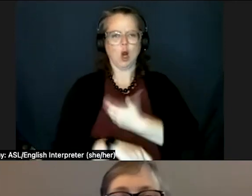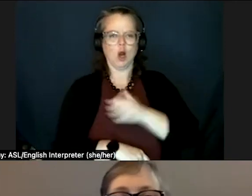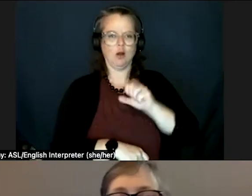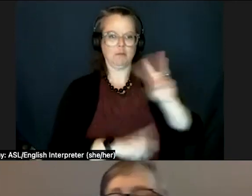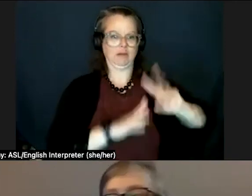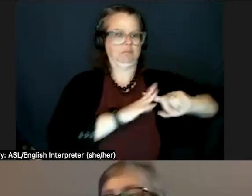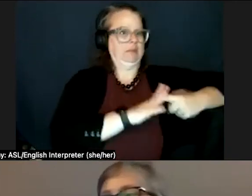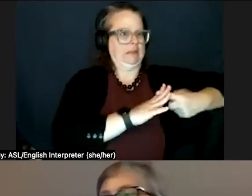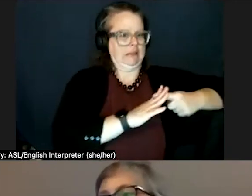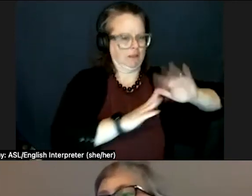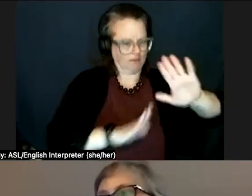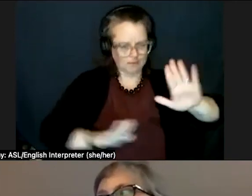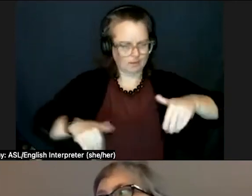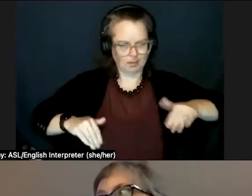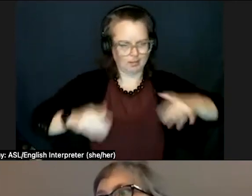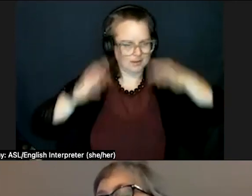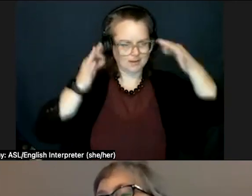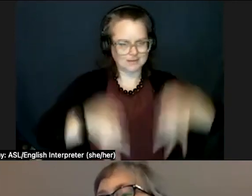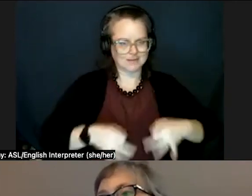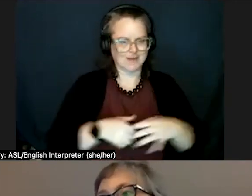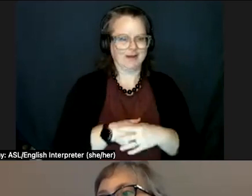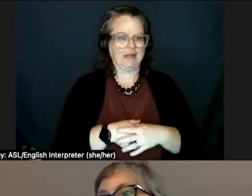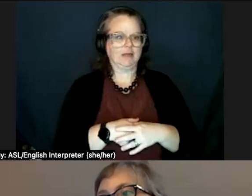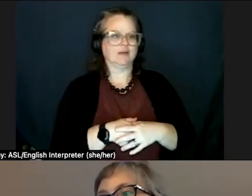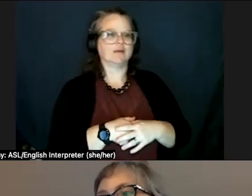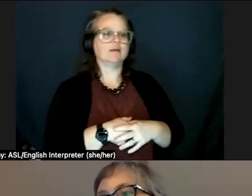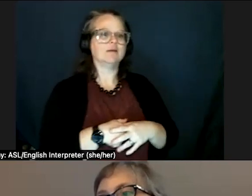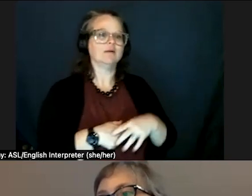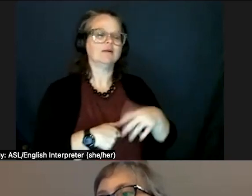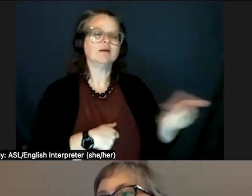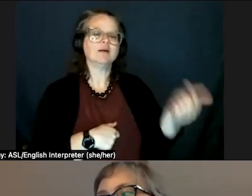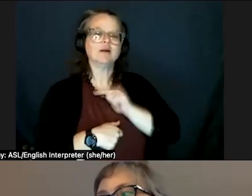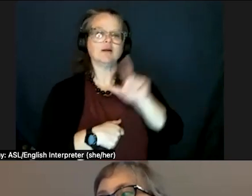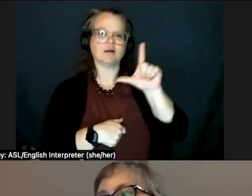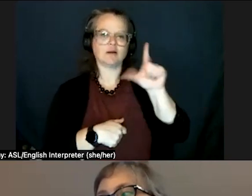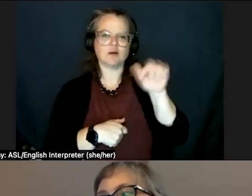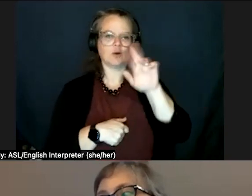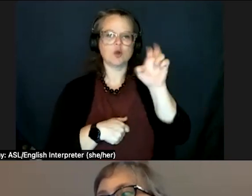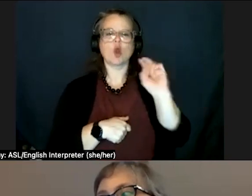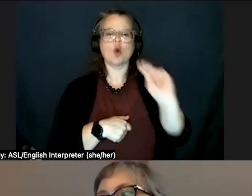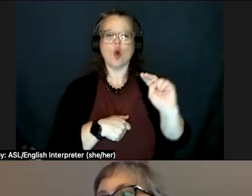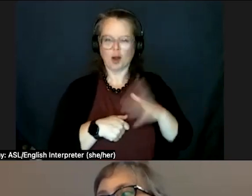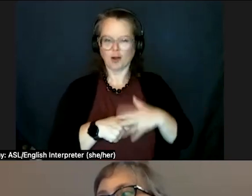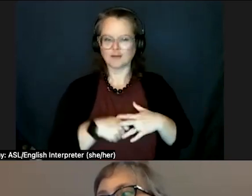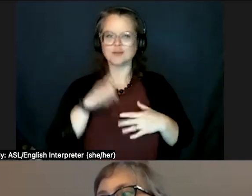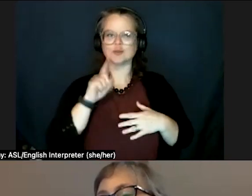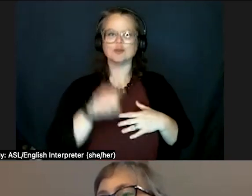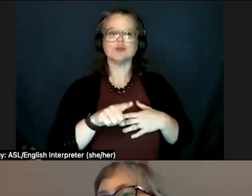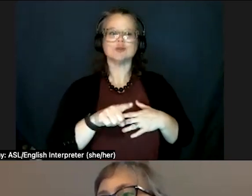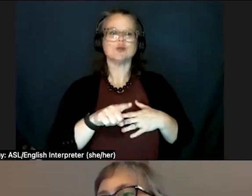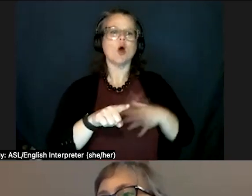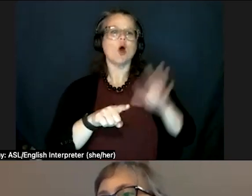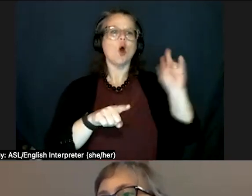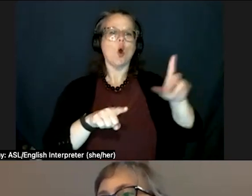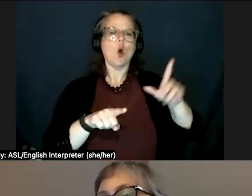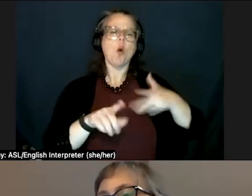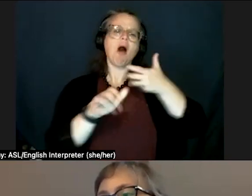about adding things, I know this is very hard to do to say no and let things go, but is there any tools that you're considering eliminating or phasing out of either your own